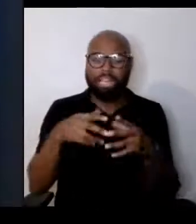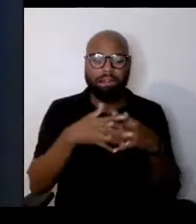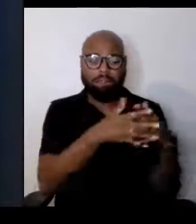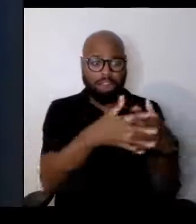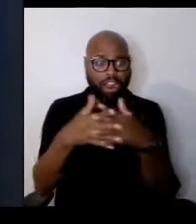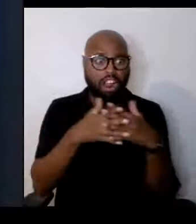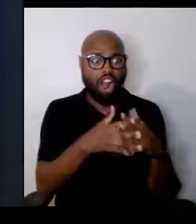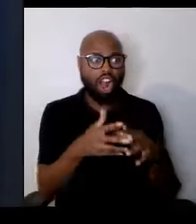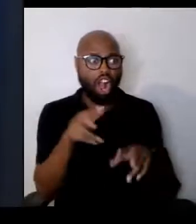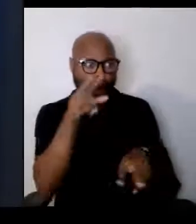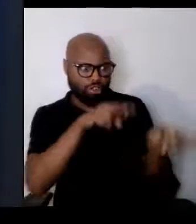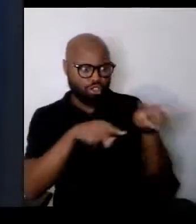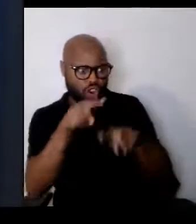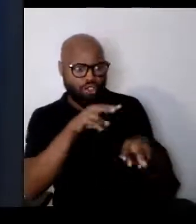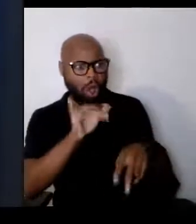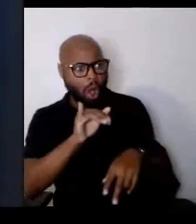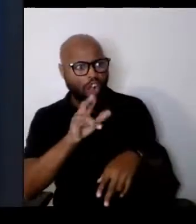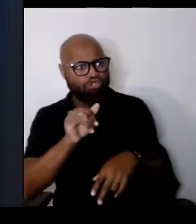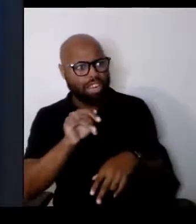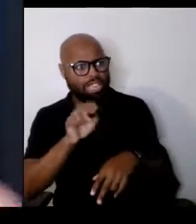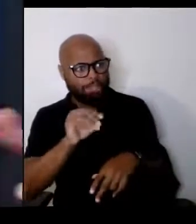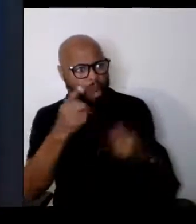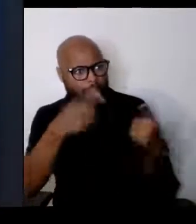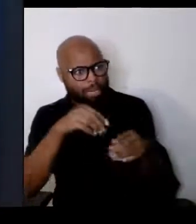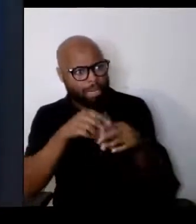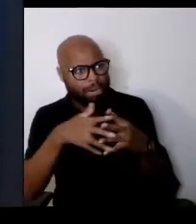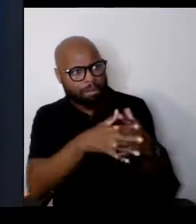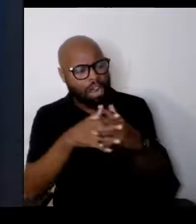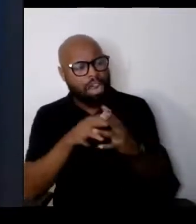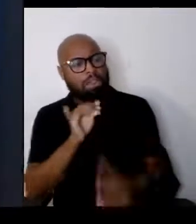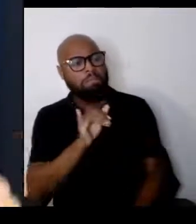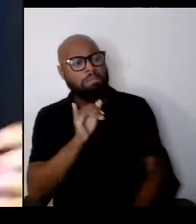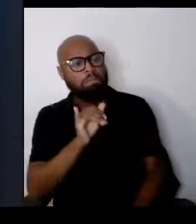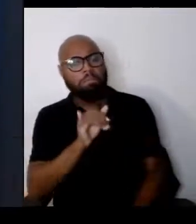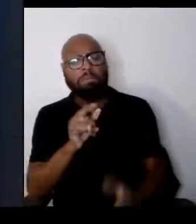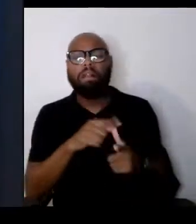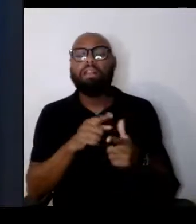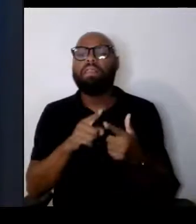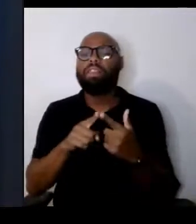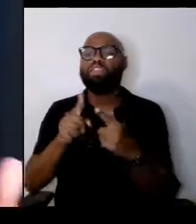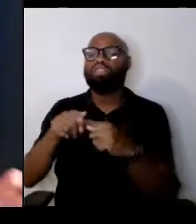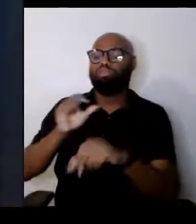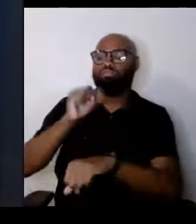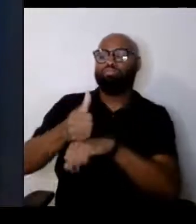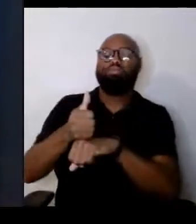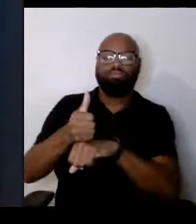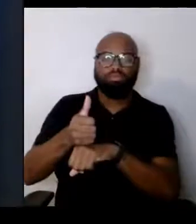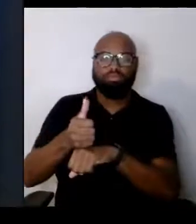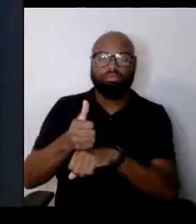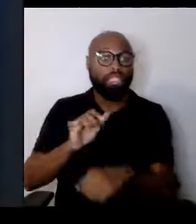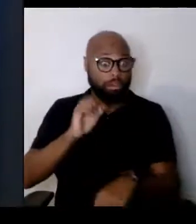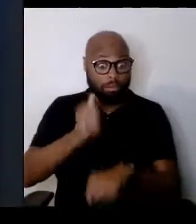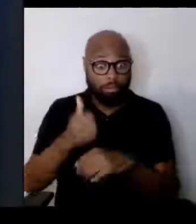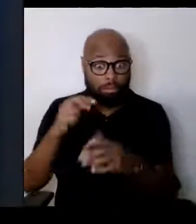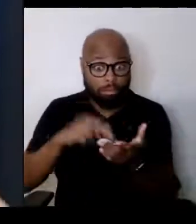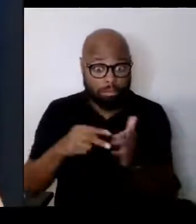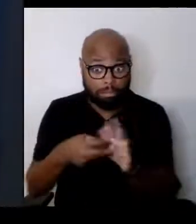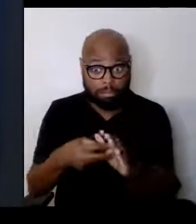or what it means to actually put that into place. And when I say put that into place, first he made them the other, right?